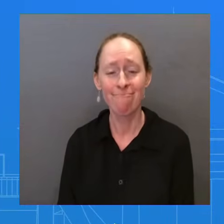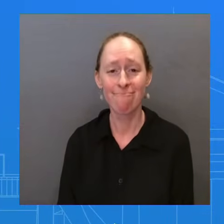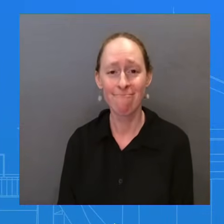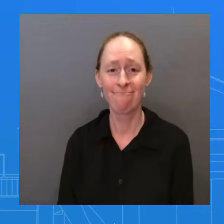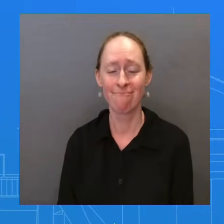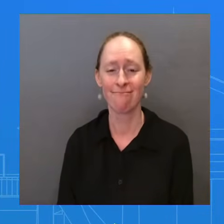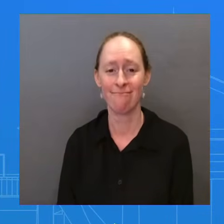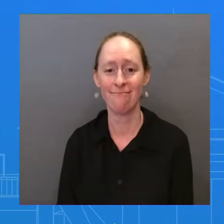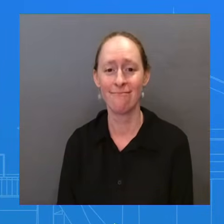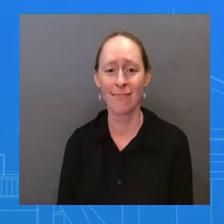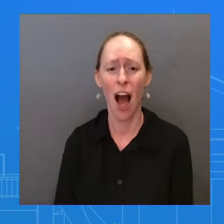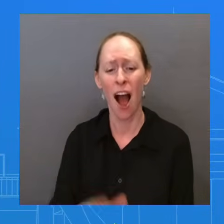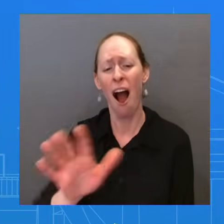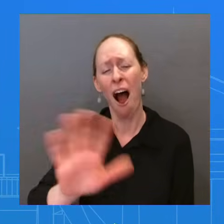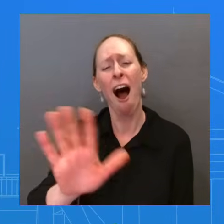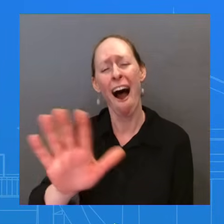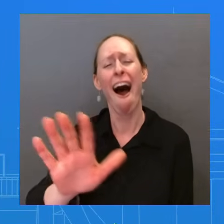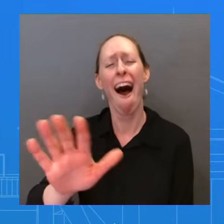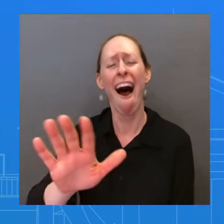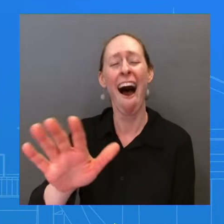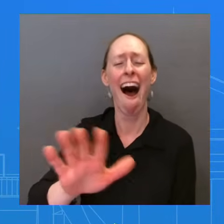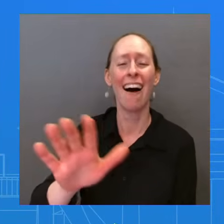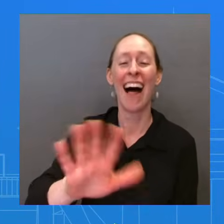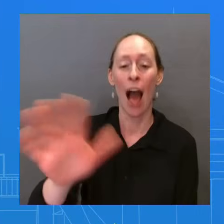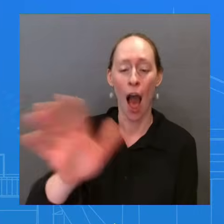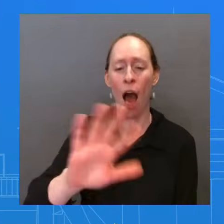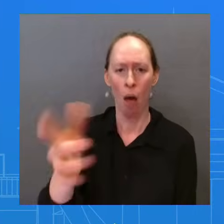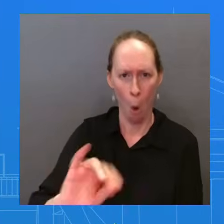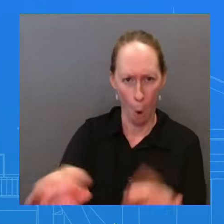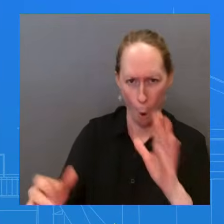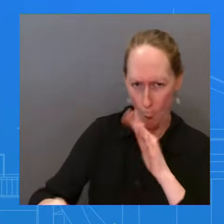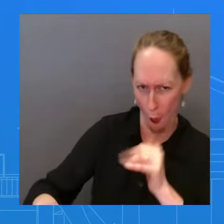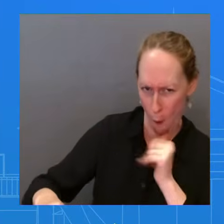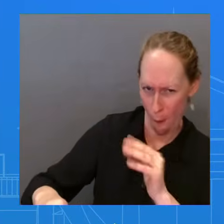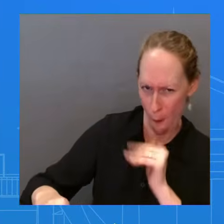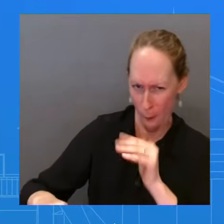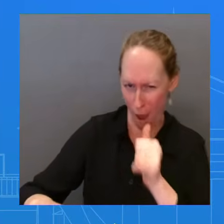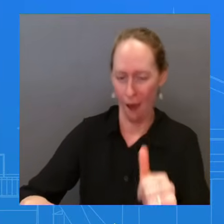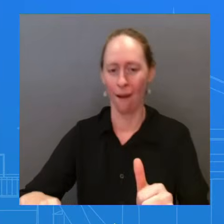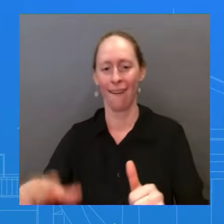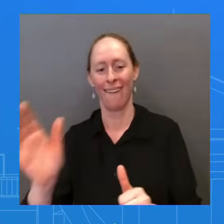The Press: Why don't you consider these evil regimes? Mr. Kirby: It's not a simple question, James. It's a criticism that you're posing as a question.